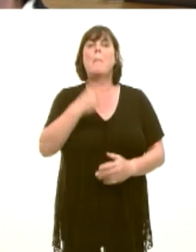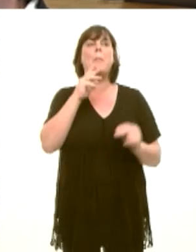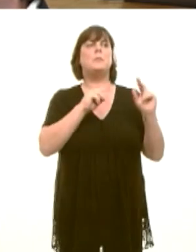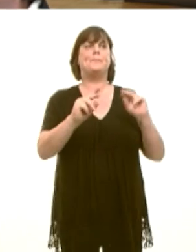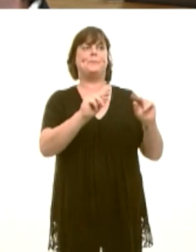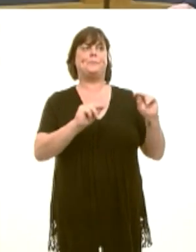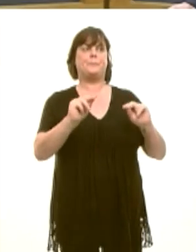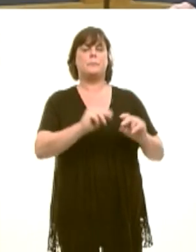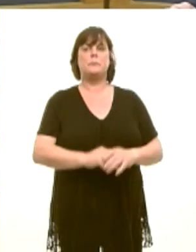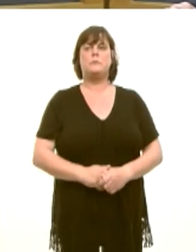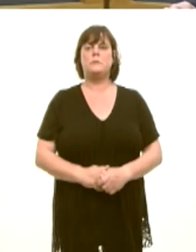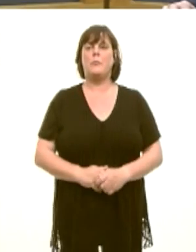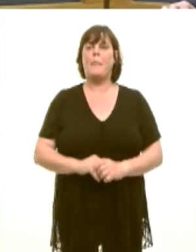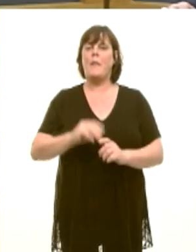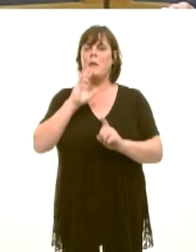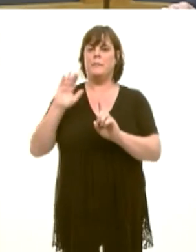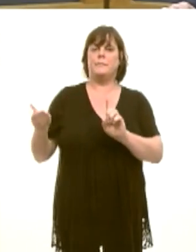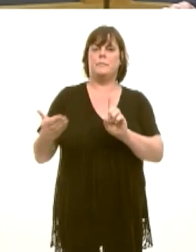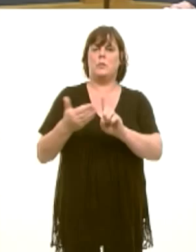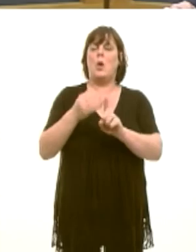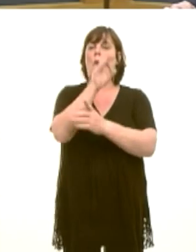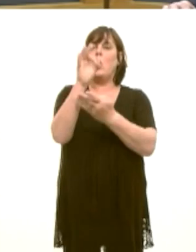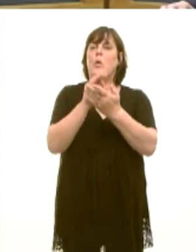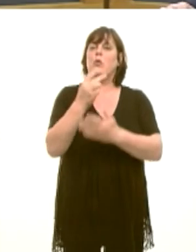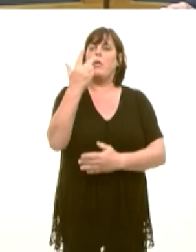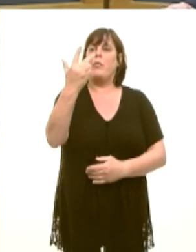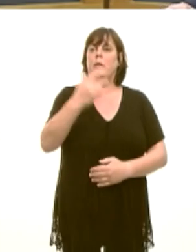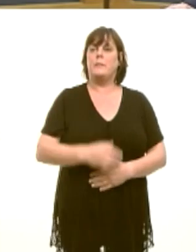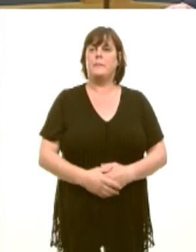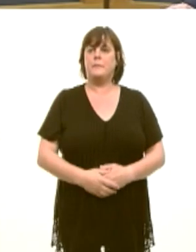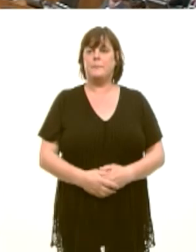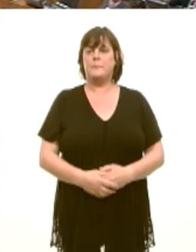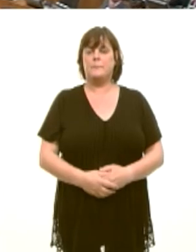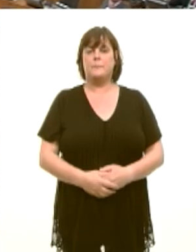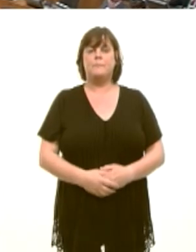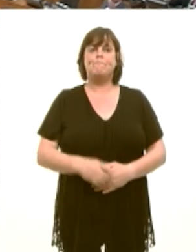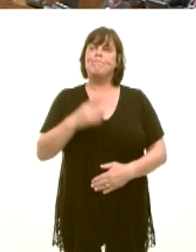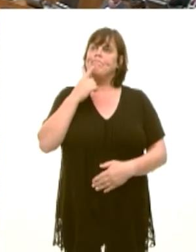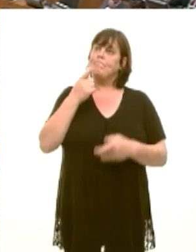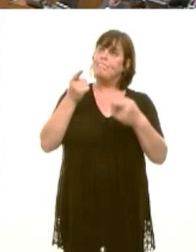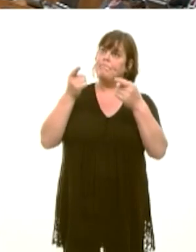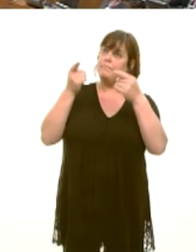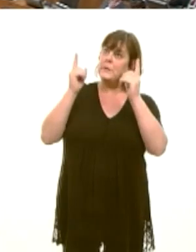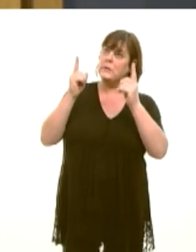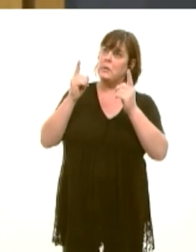We now move back to questions on the paper, and it is question 3 from Russell George. Russell George: 3. Will the First Minister make a statement on the recent report published